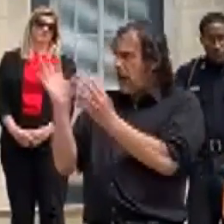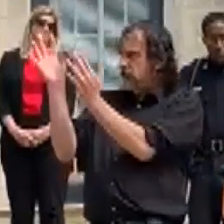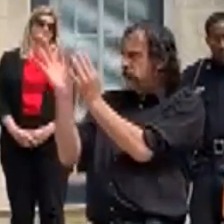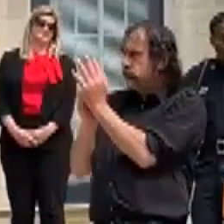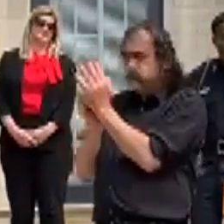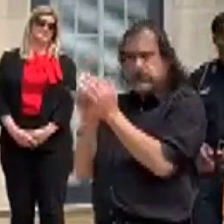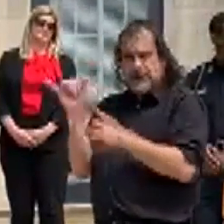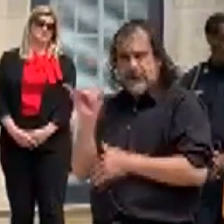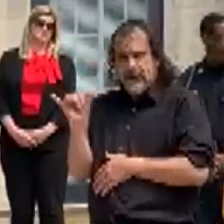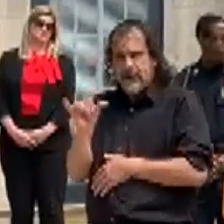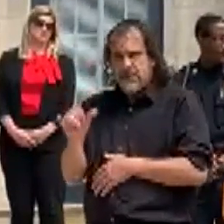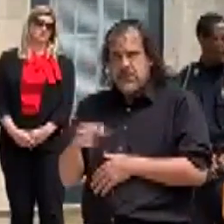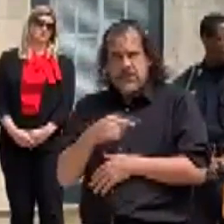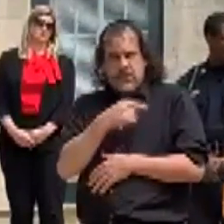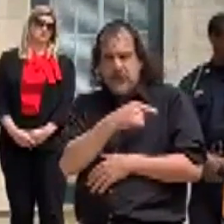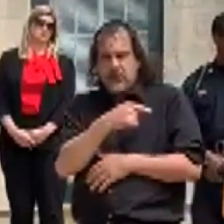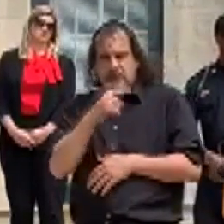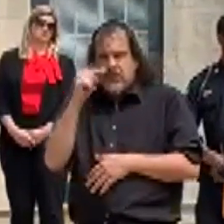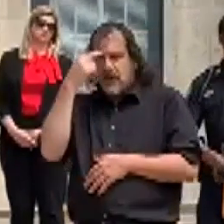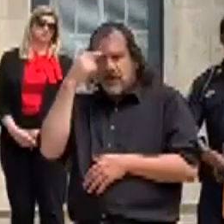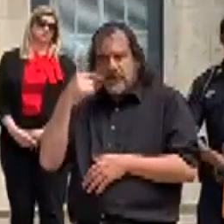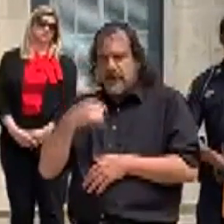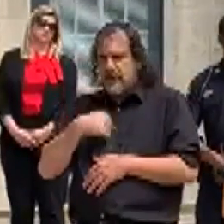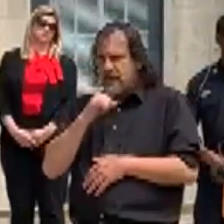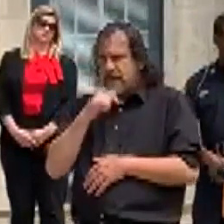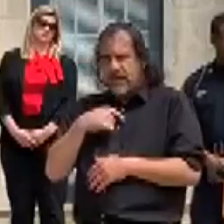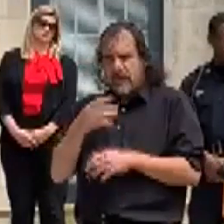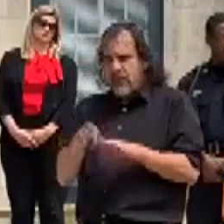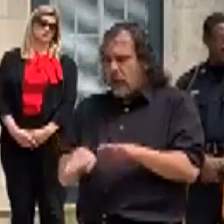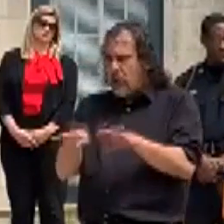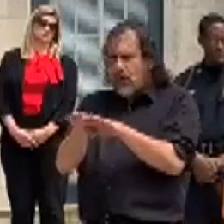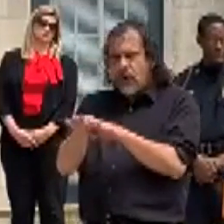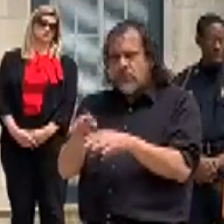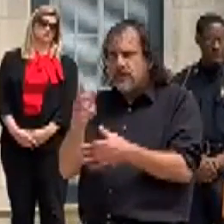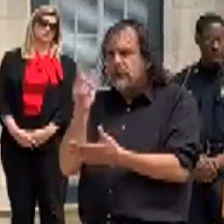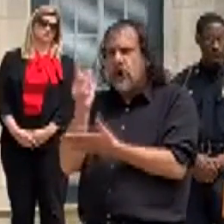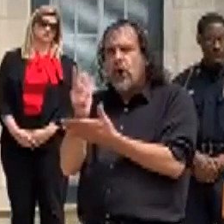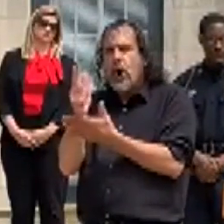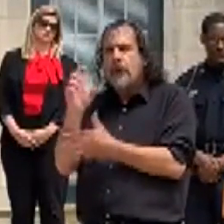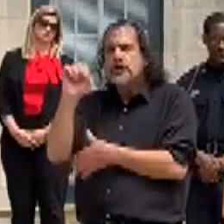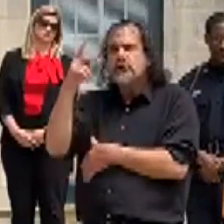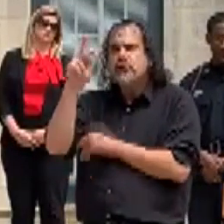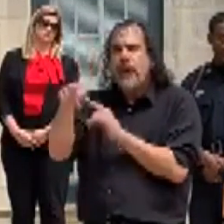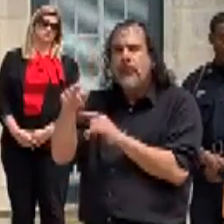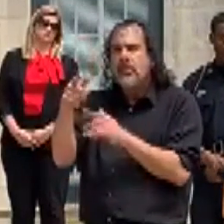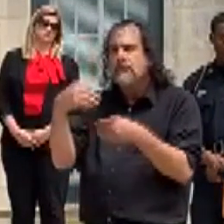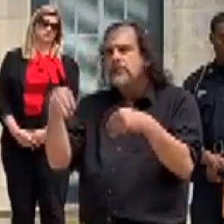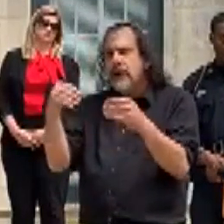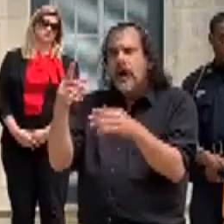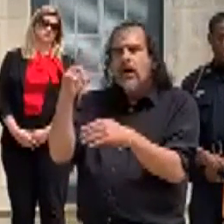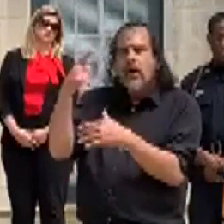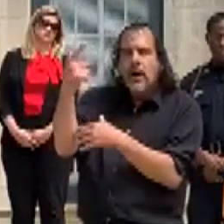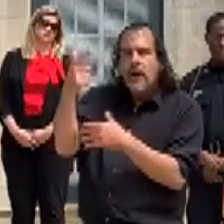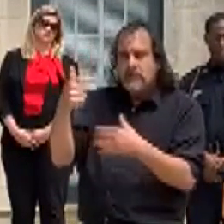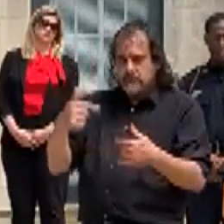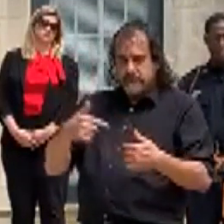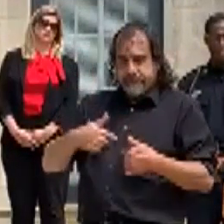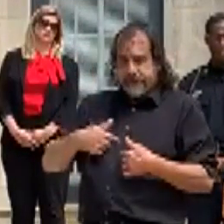BYRON: THE CITY WILL BE UNDER CURFEW FROM 11 P.M. 00 A.M. FOR ADULTS UNLESS GOING TO WORK OR AN ESSENTIAL